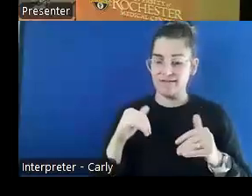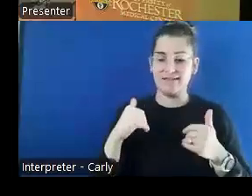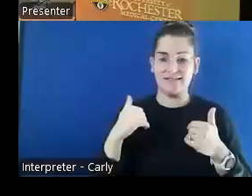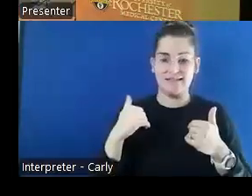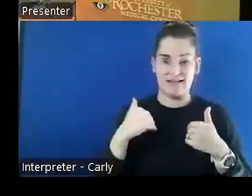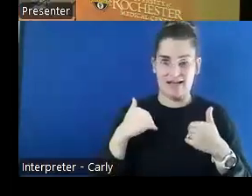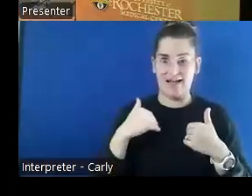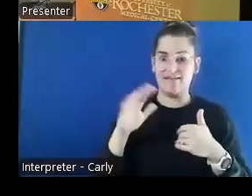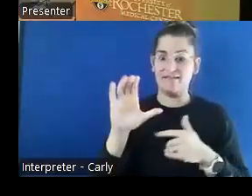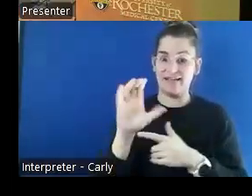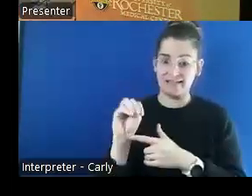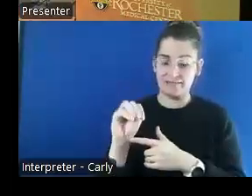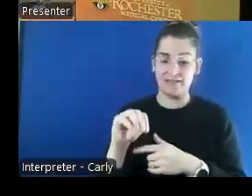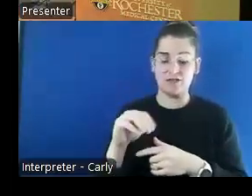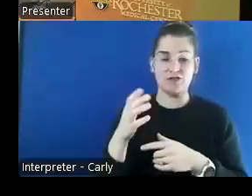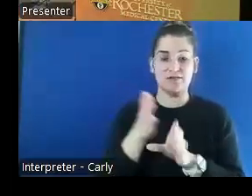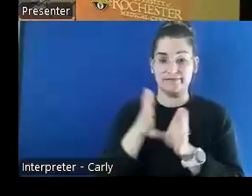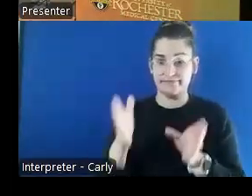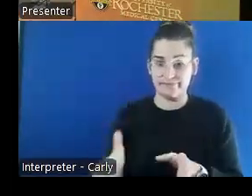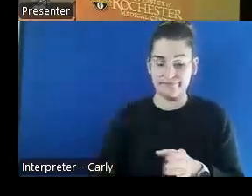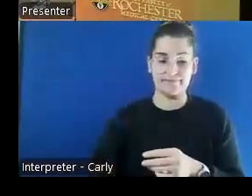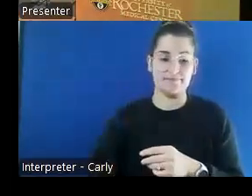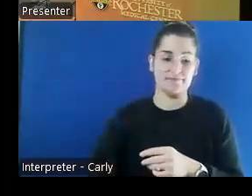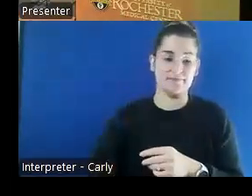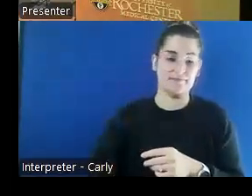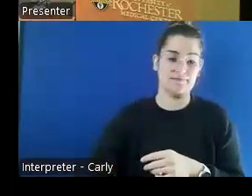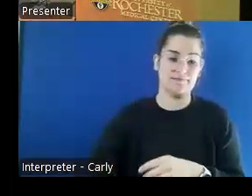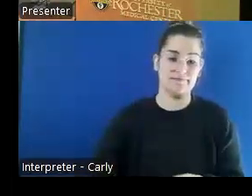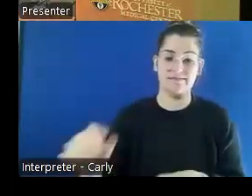case manager maybe a care manager somebody who can help coordinate Transportation hopefully a